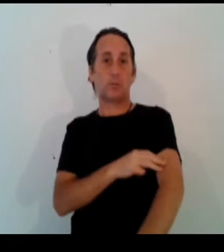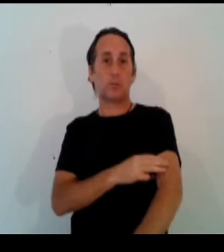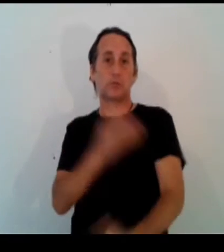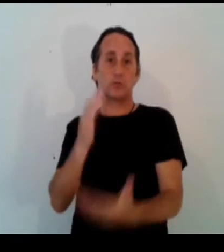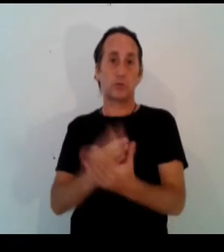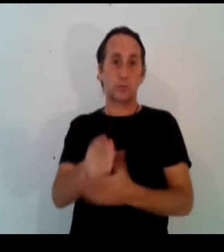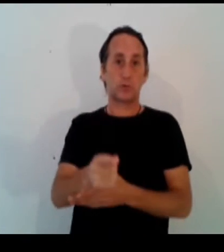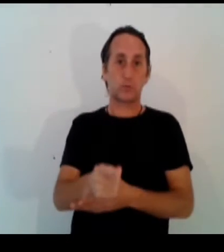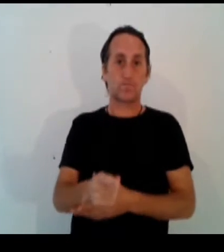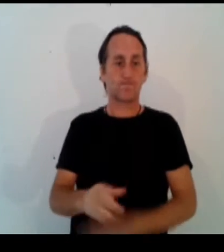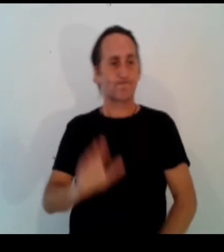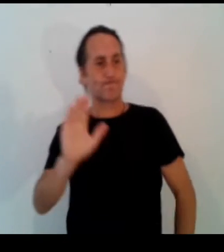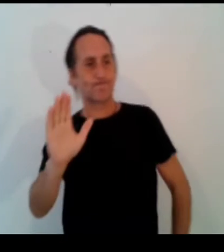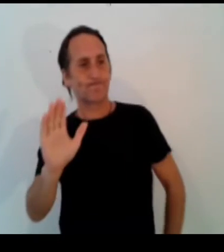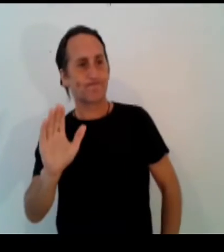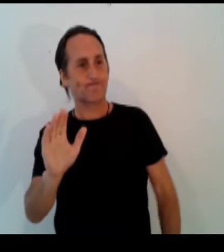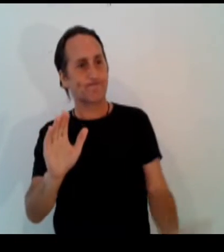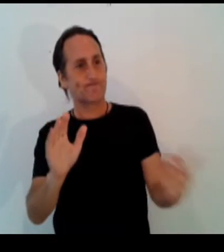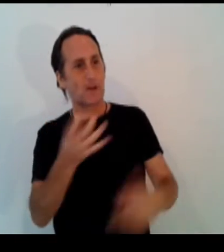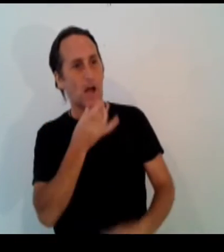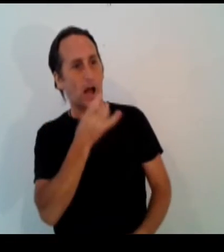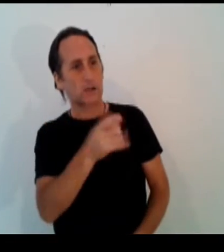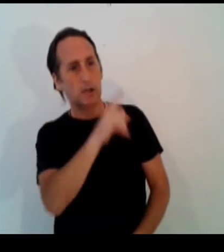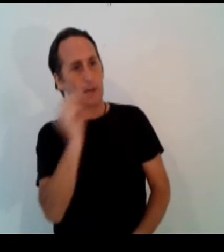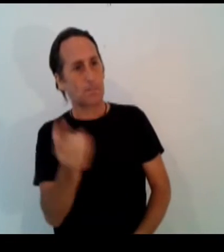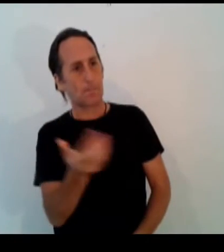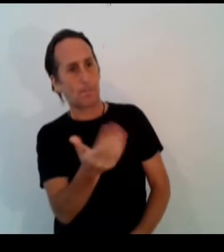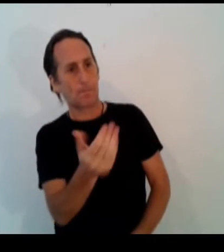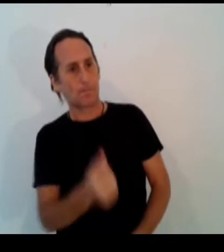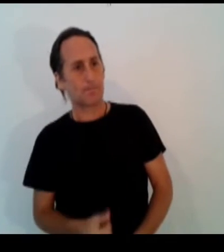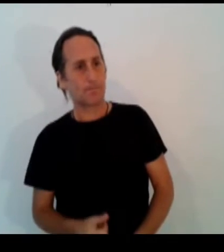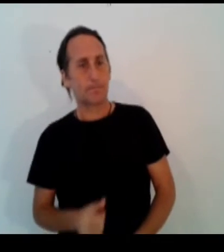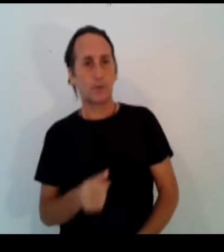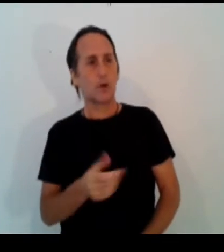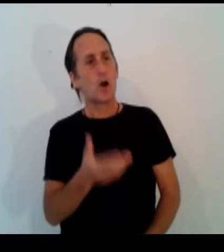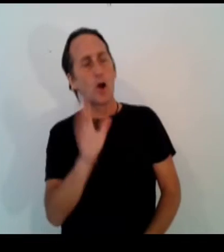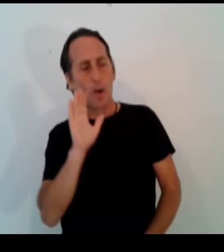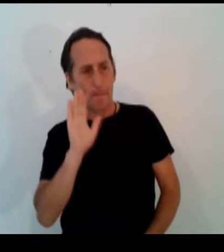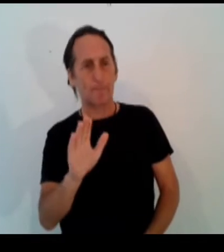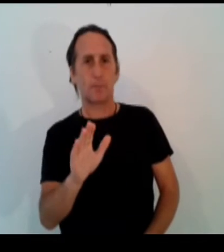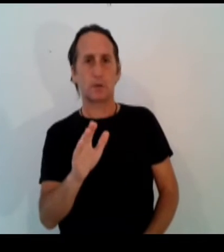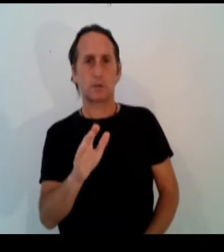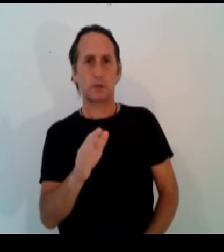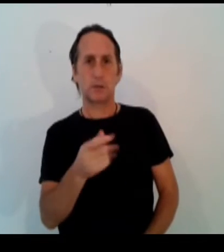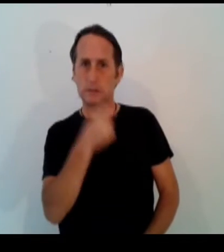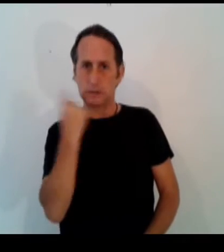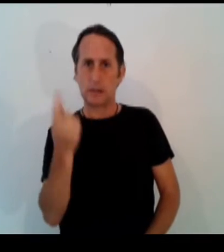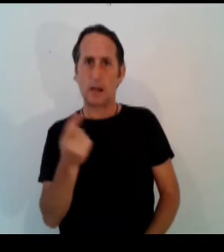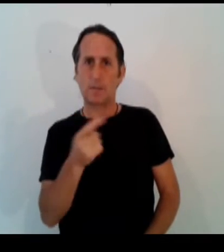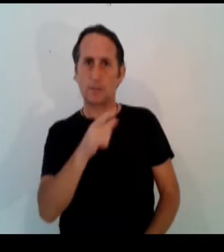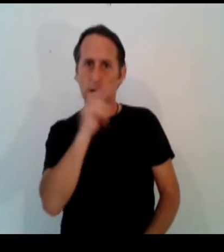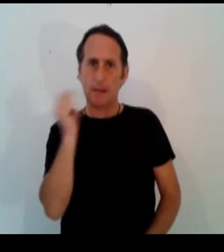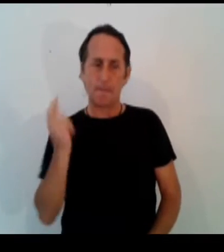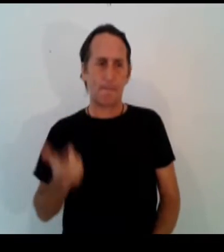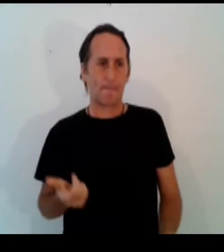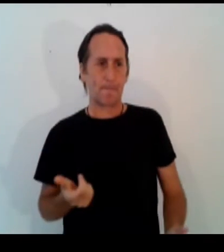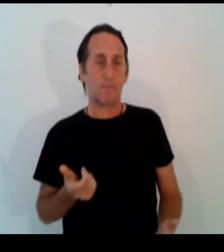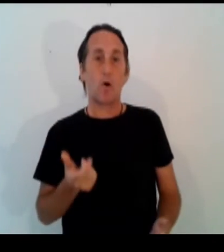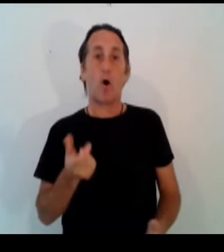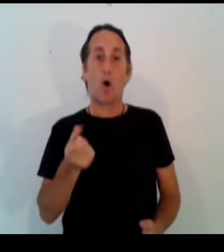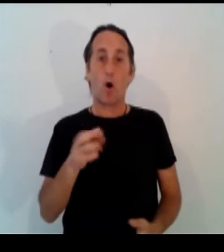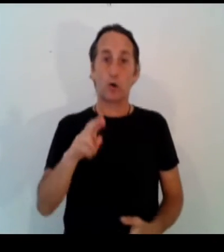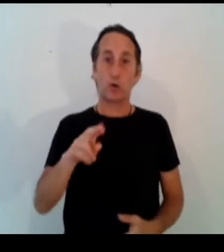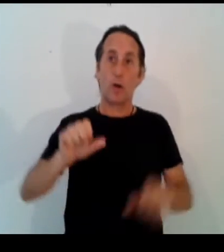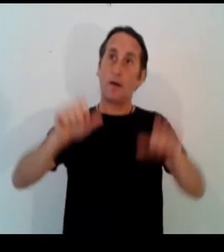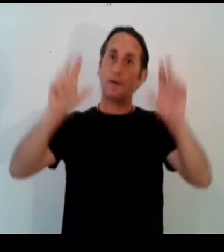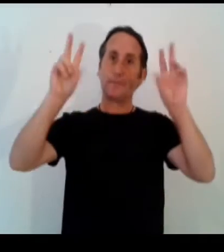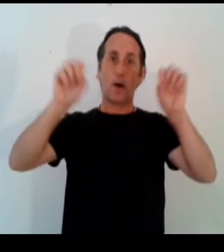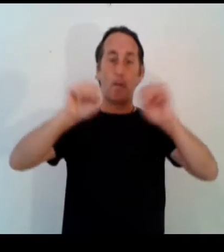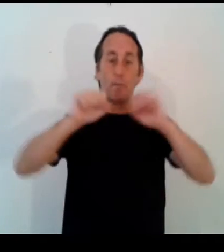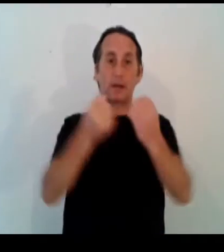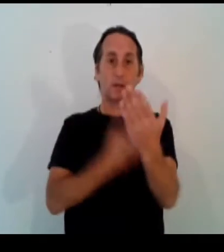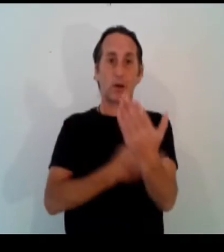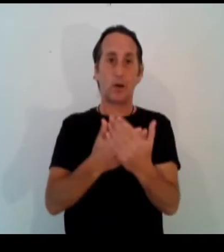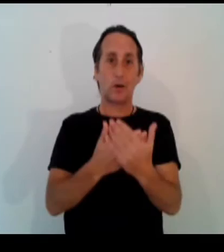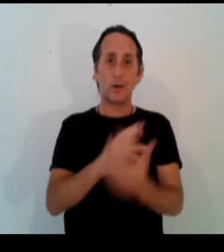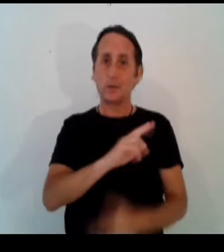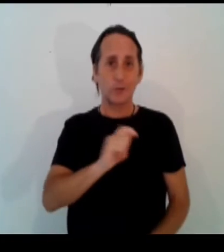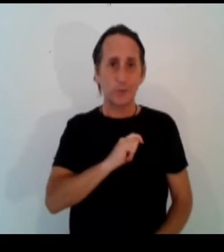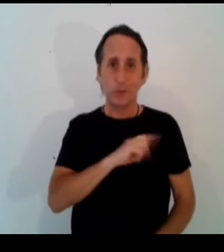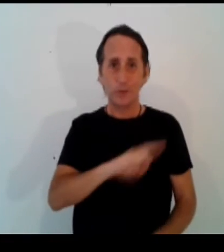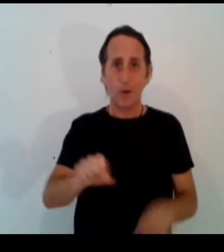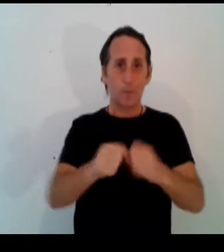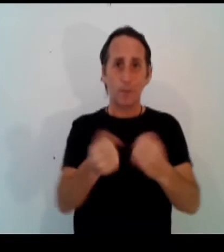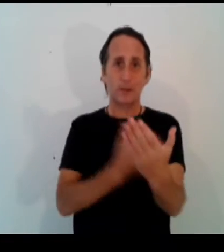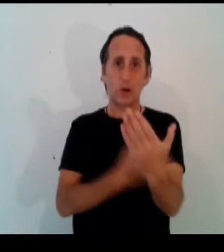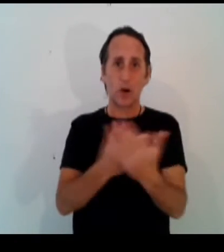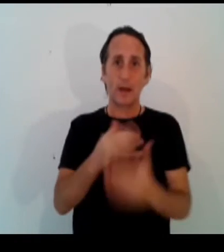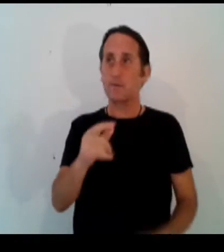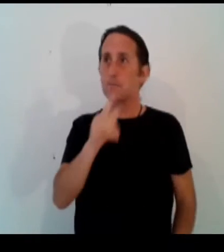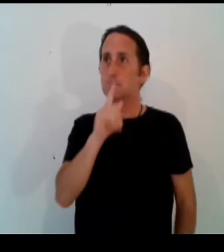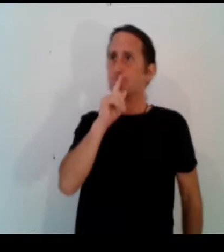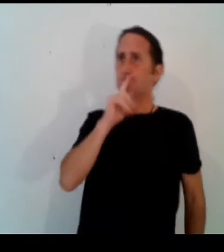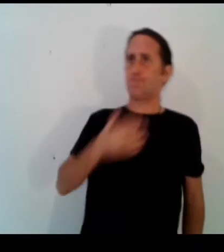If a policeman stops you in the street and asks you your name you must give it to him or you are "breaking the law" you are not breaking the law if you don't give your name